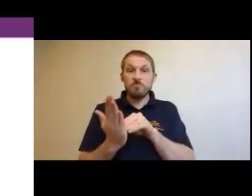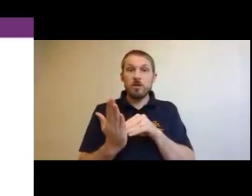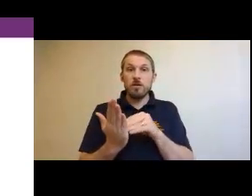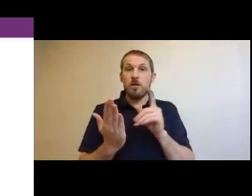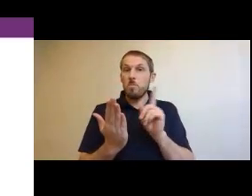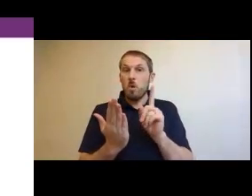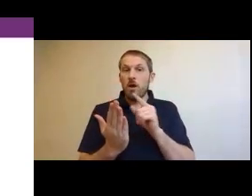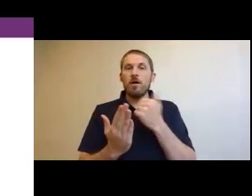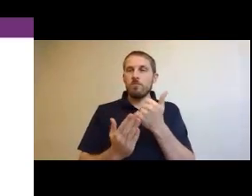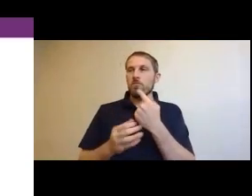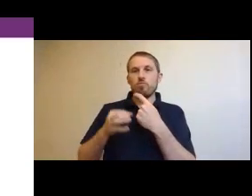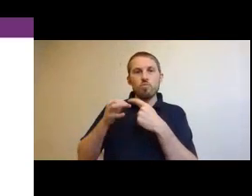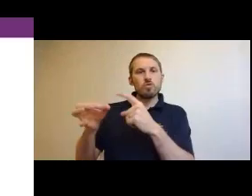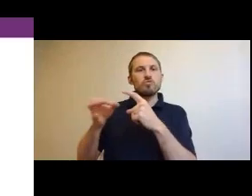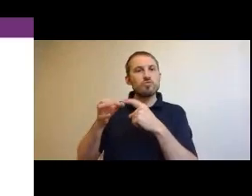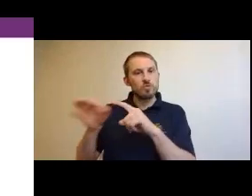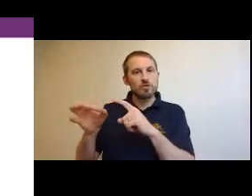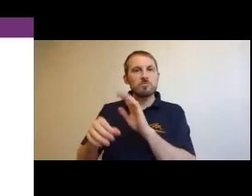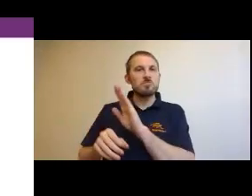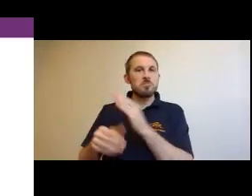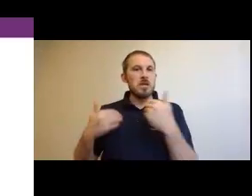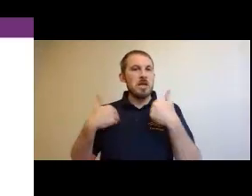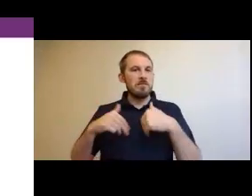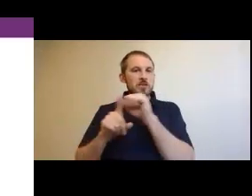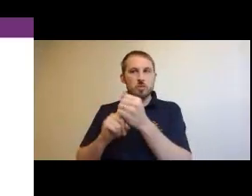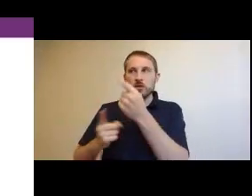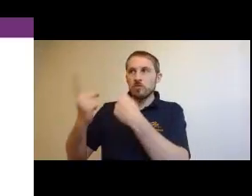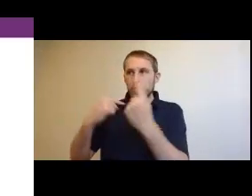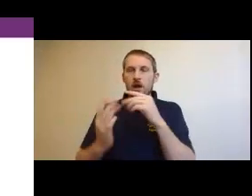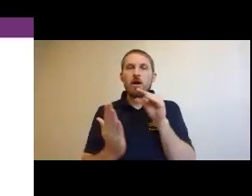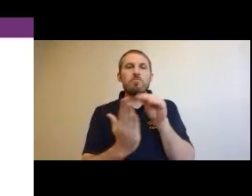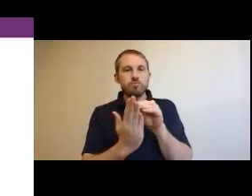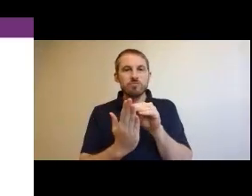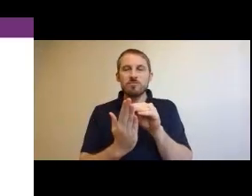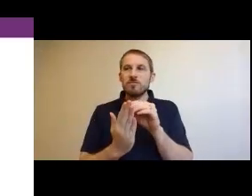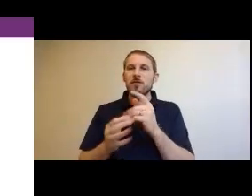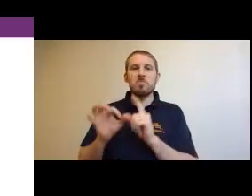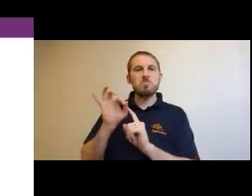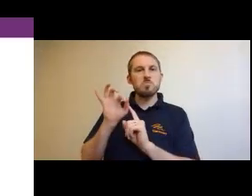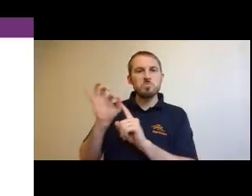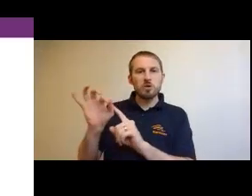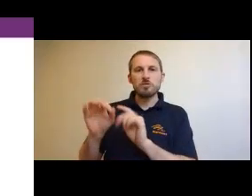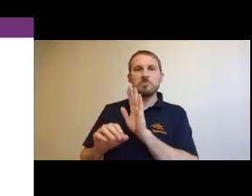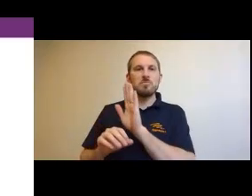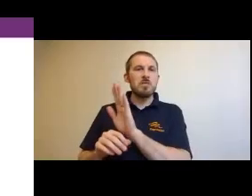They might ask about a person's living situation or a person's informal supports.